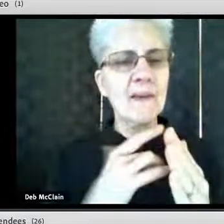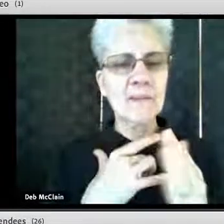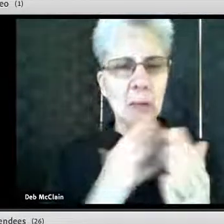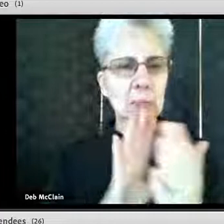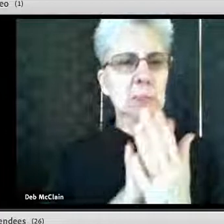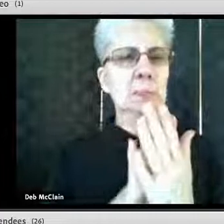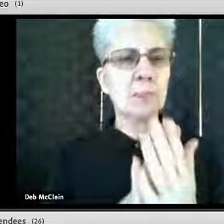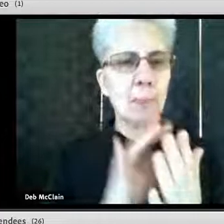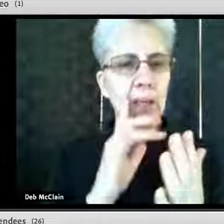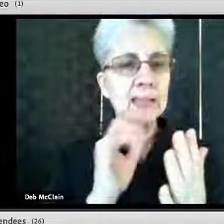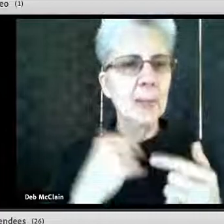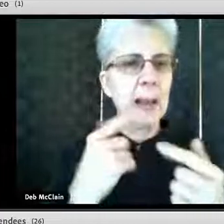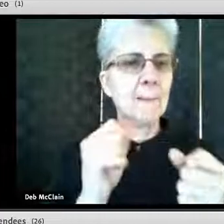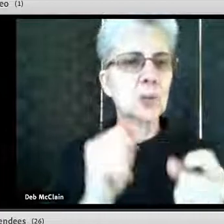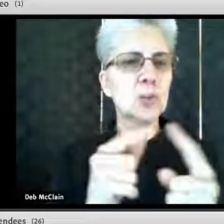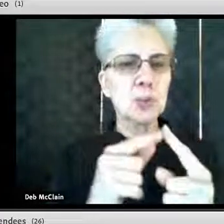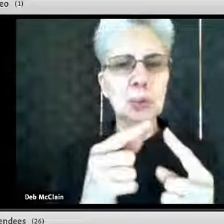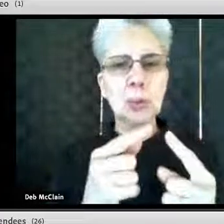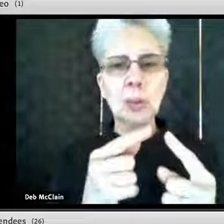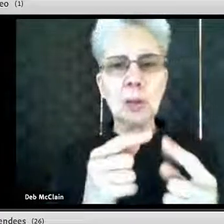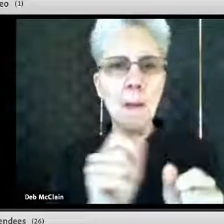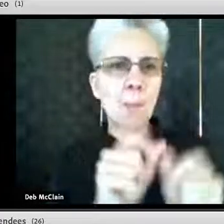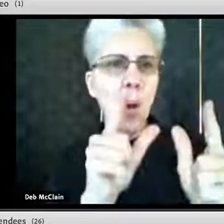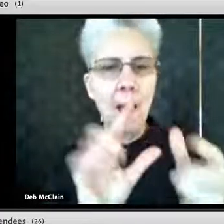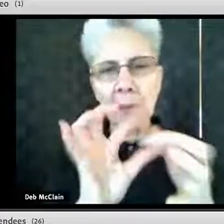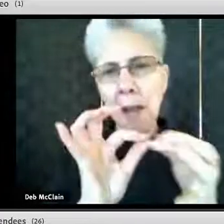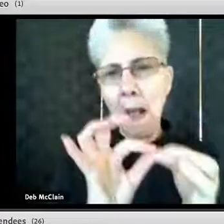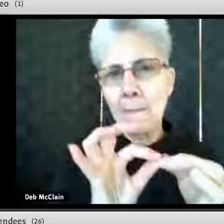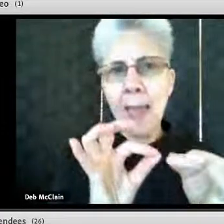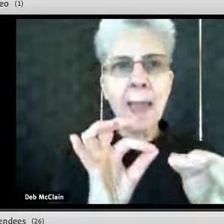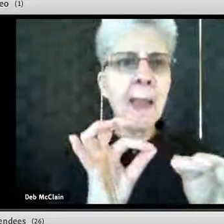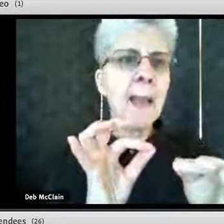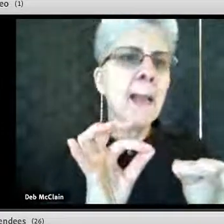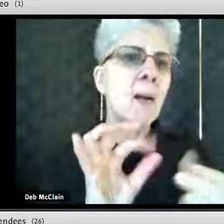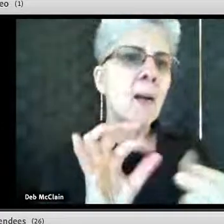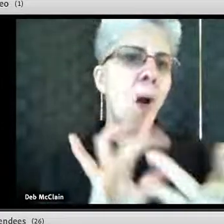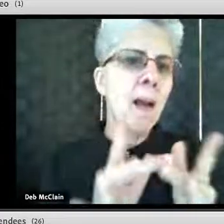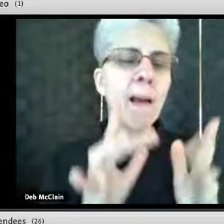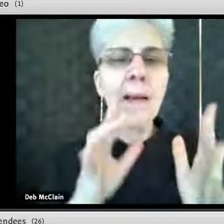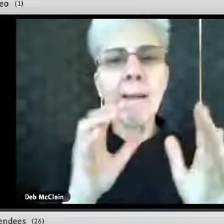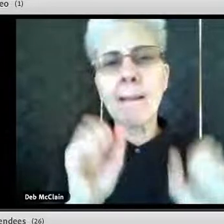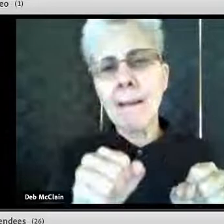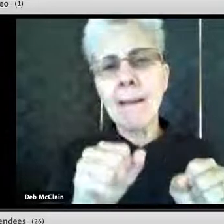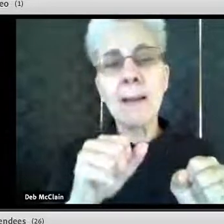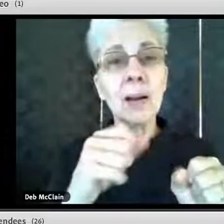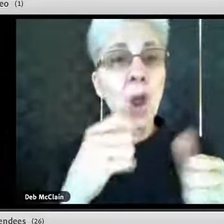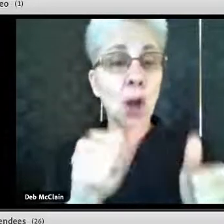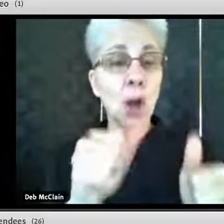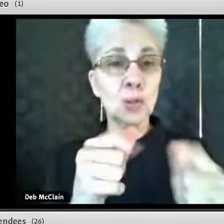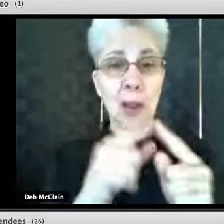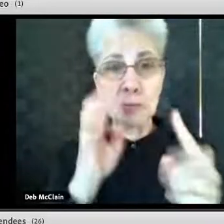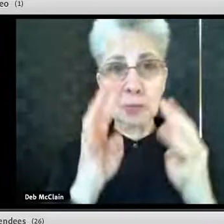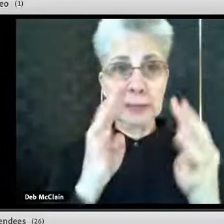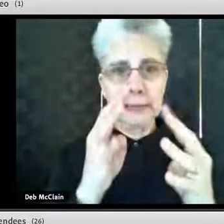because they've been able to comment on your post, see what's going on. Are you trying to reinvigorate your team group,